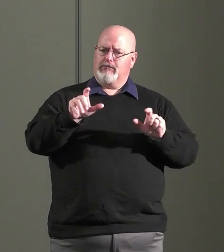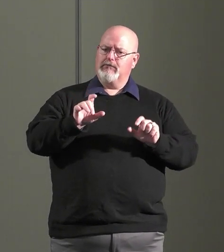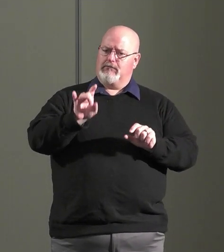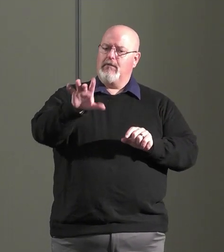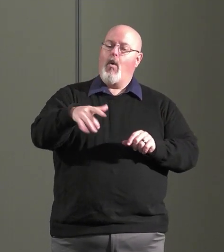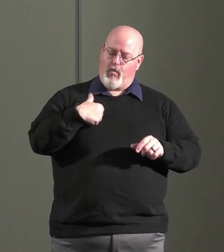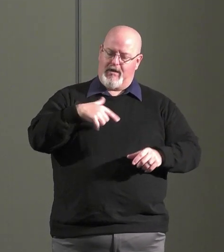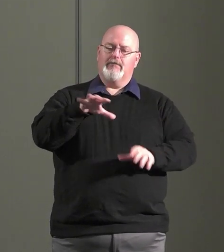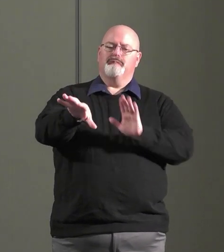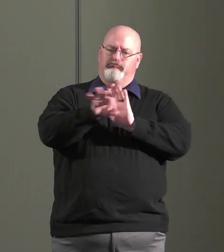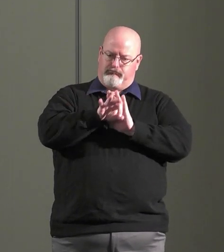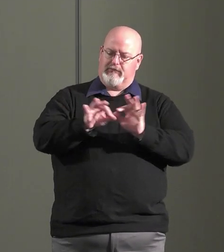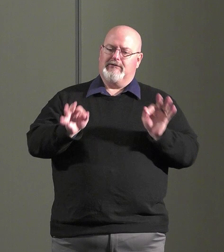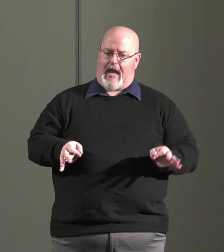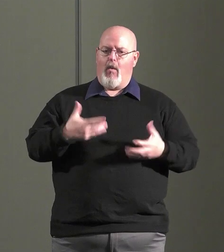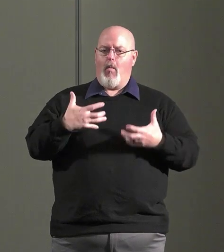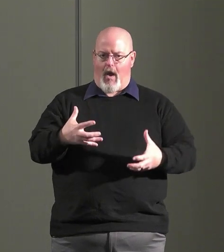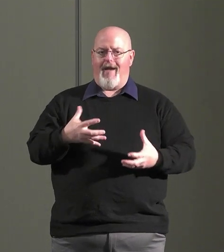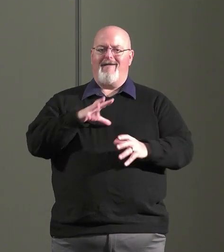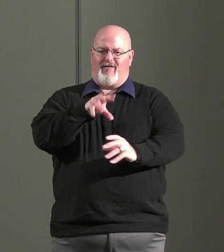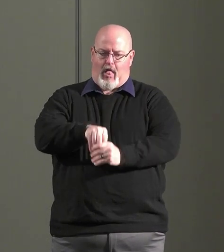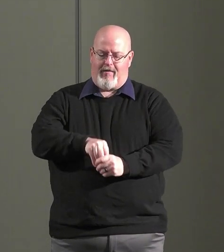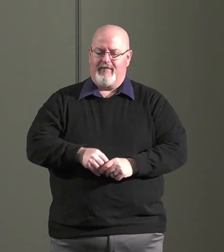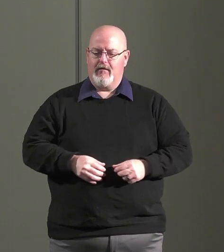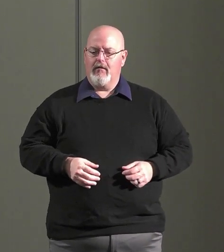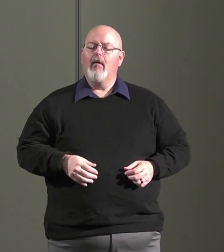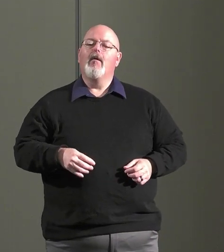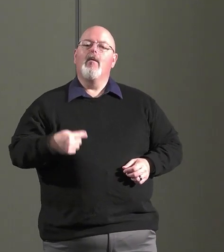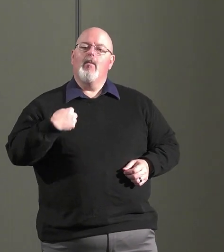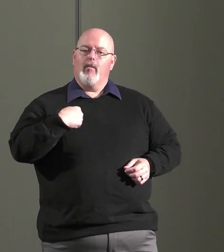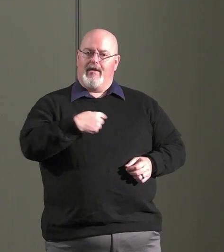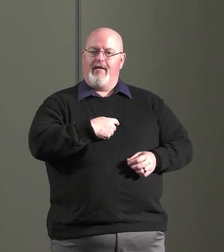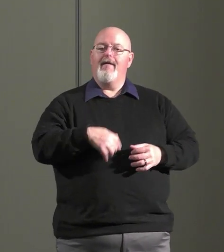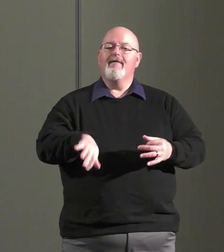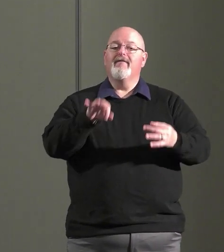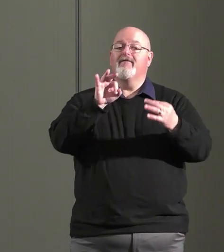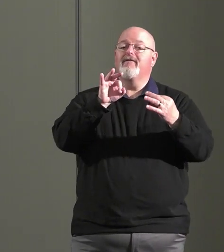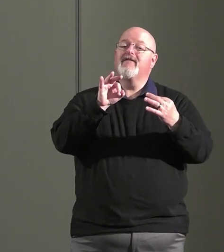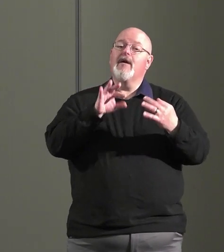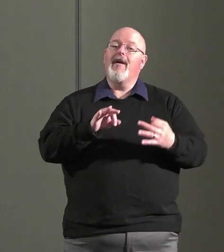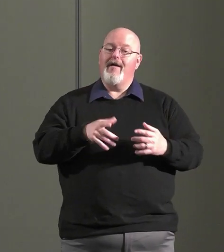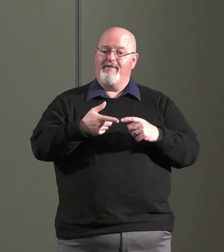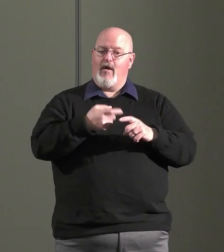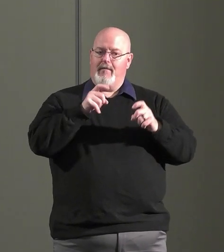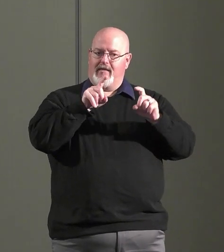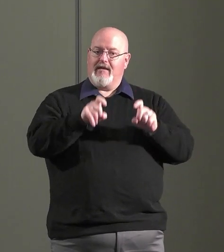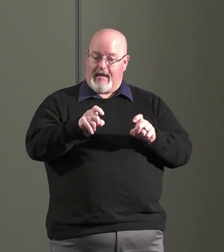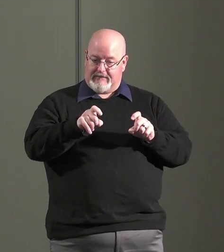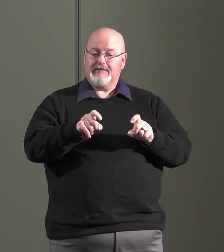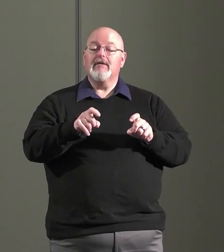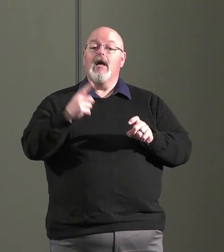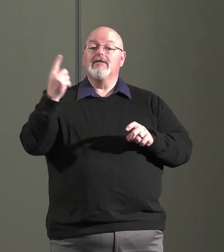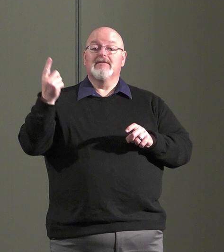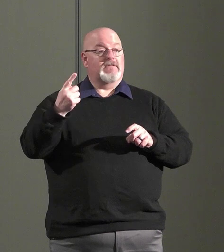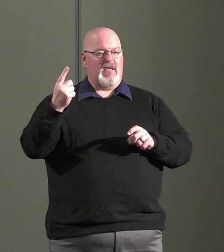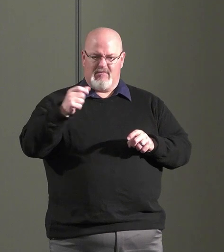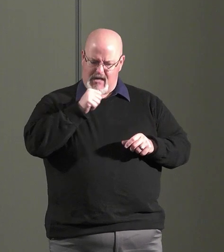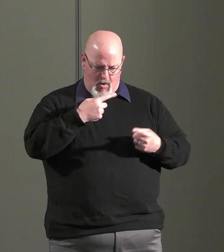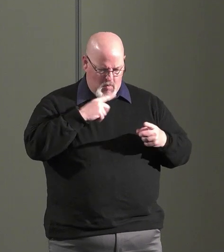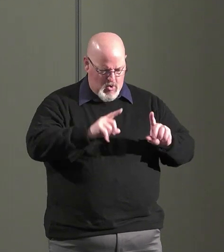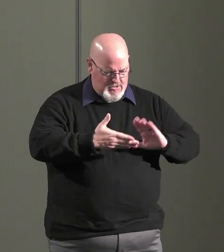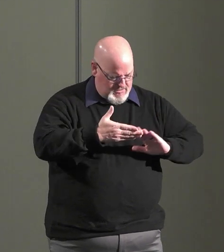be involved in this. And taken the feedback from the test which something doesn't work we take it